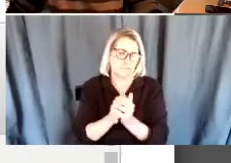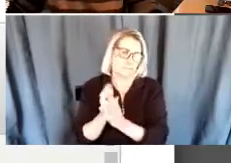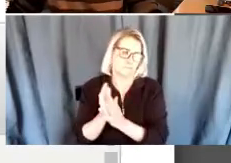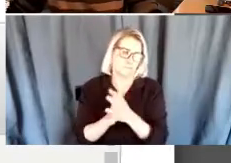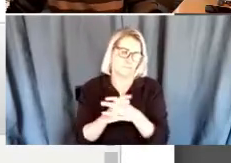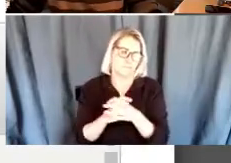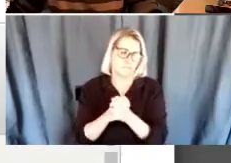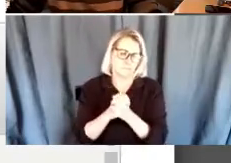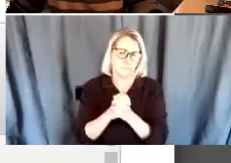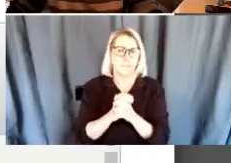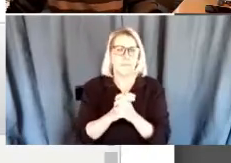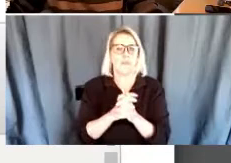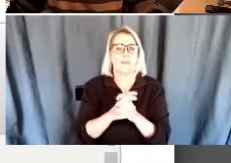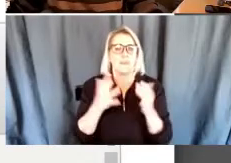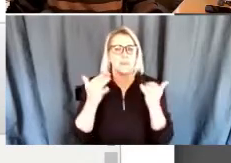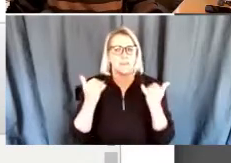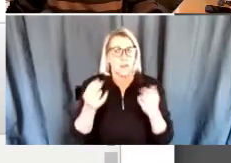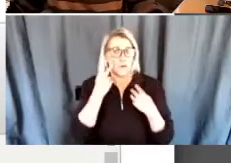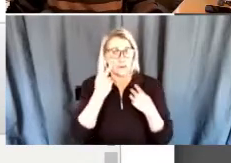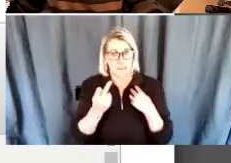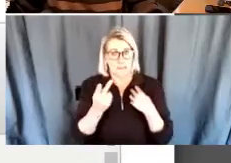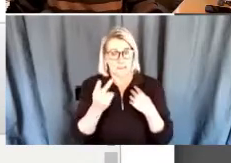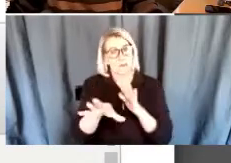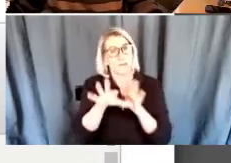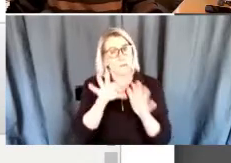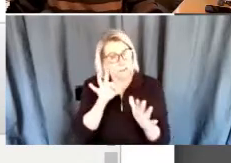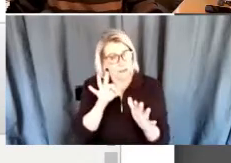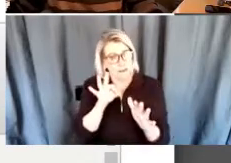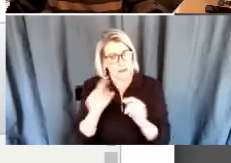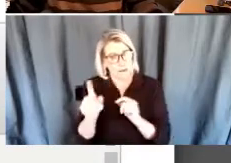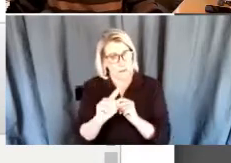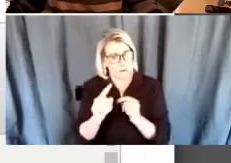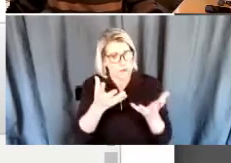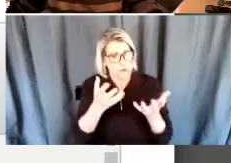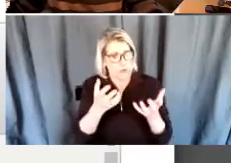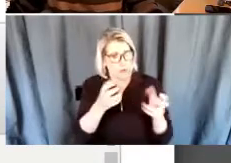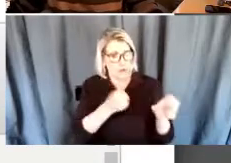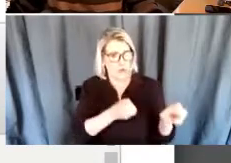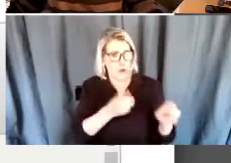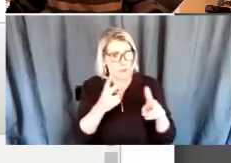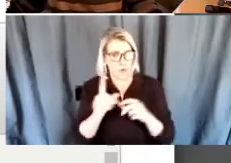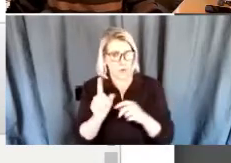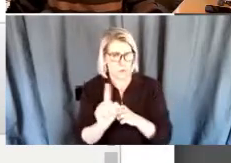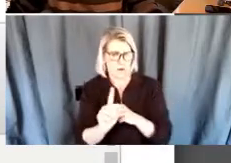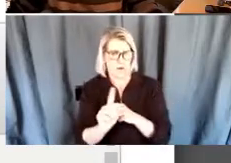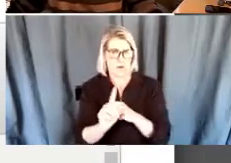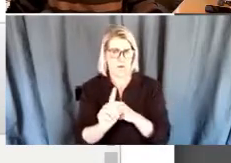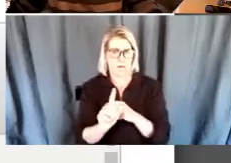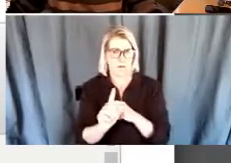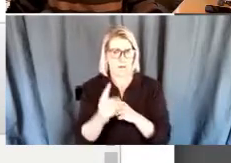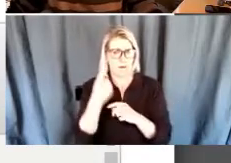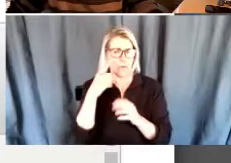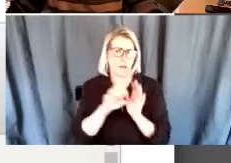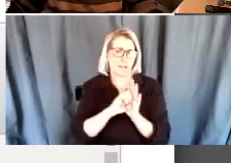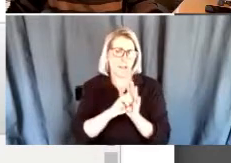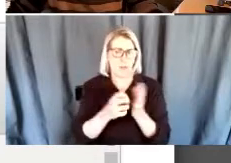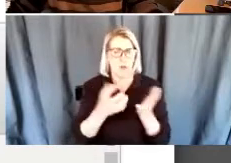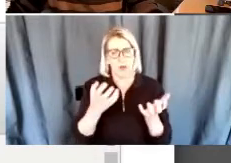There. You select, where do you want to upload that document? For example I want to upload that document